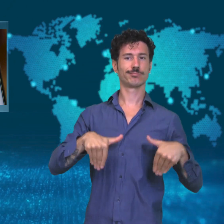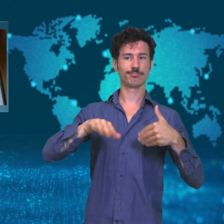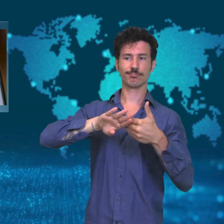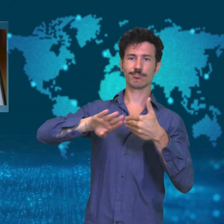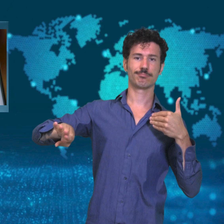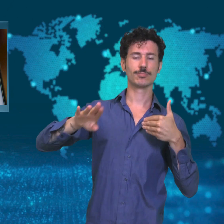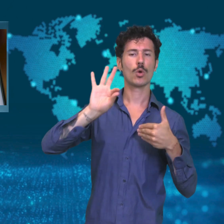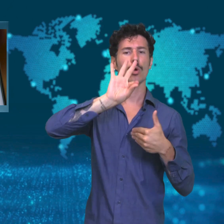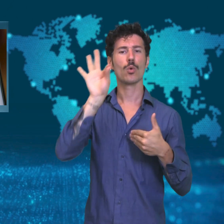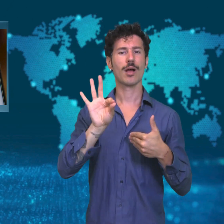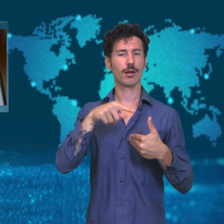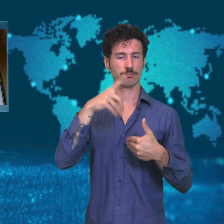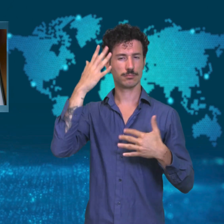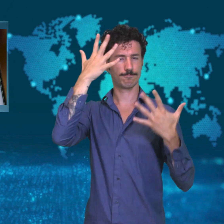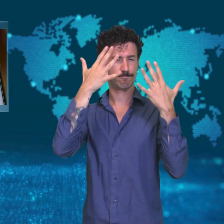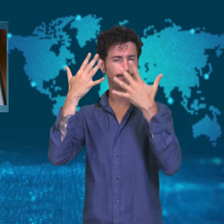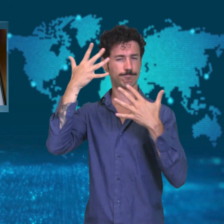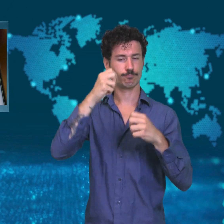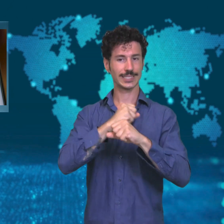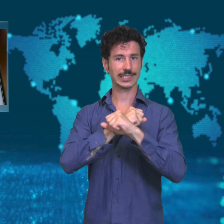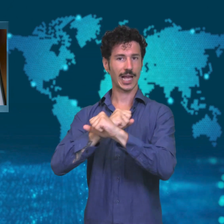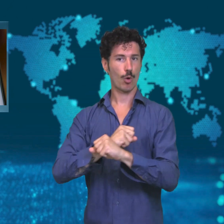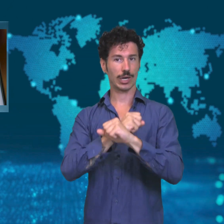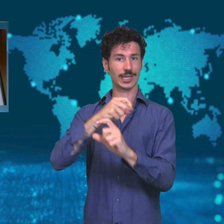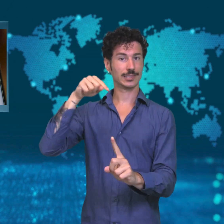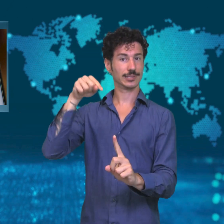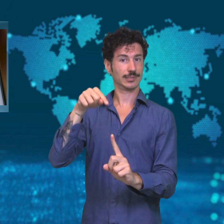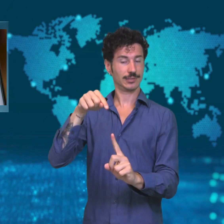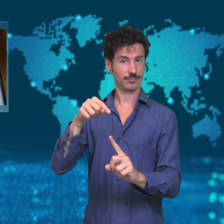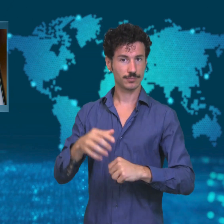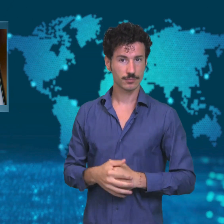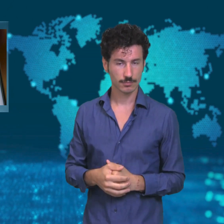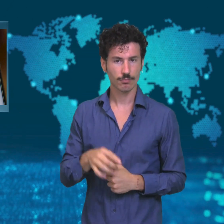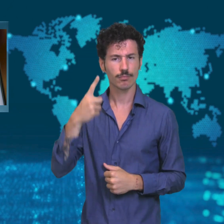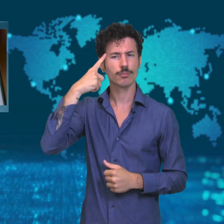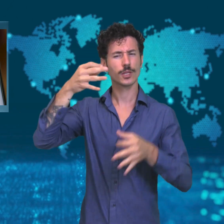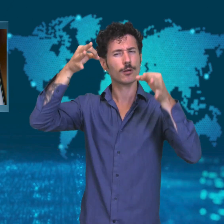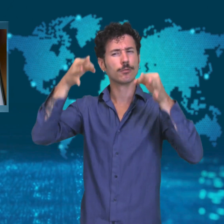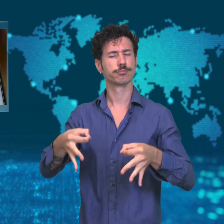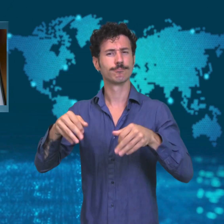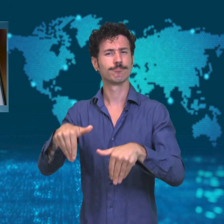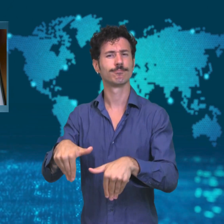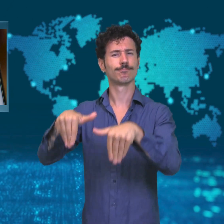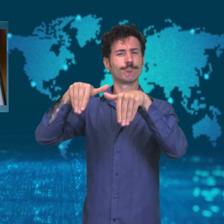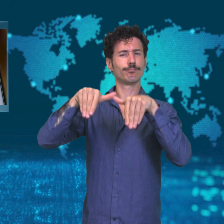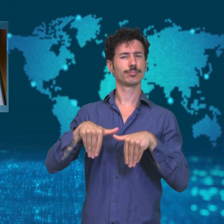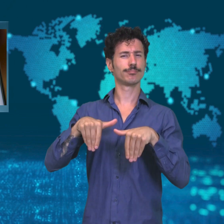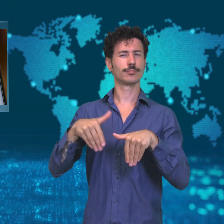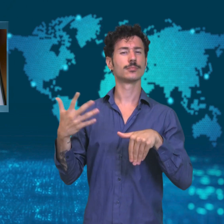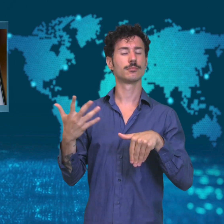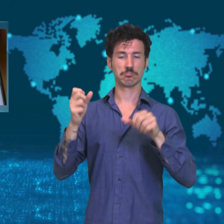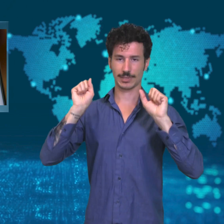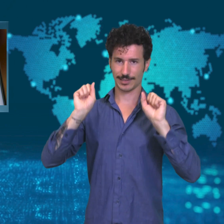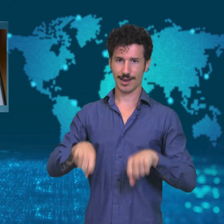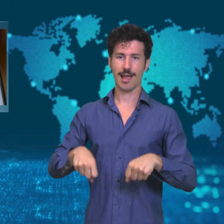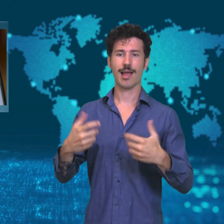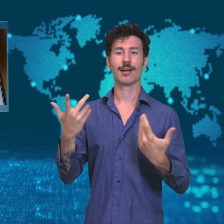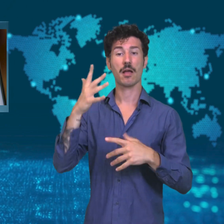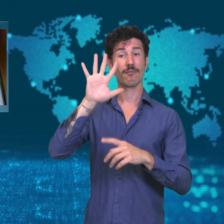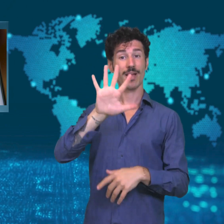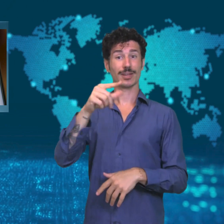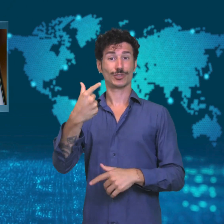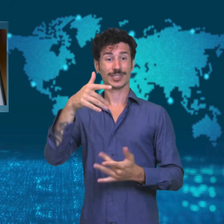but now they have backtracked on the plan, citing security concerns.